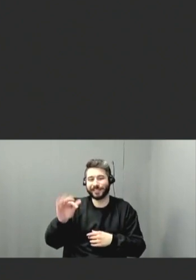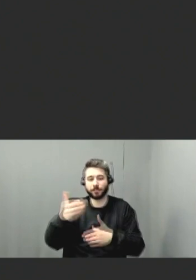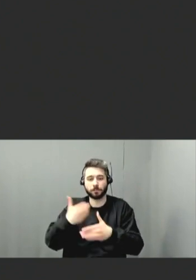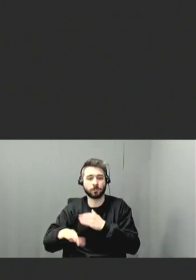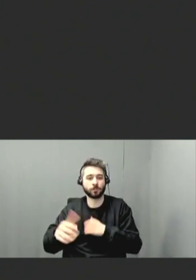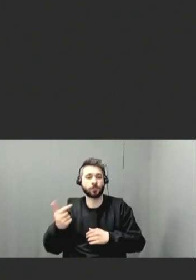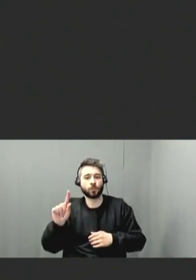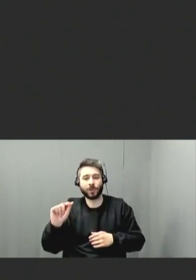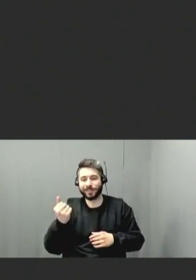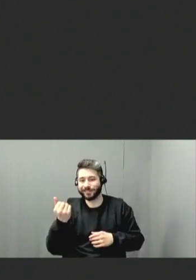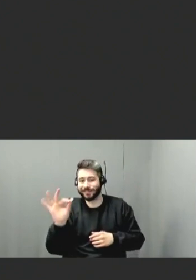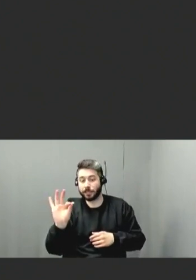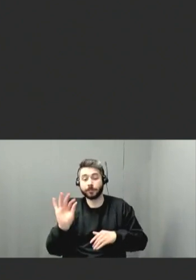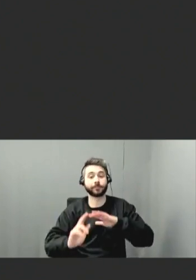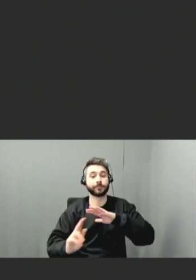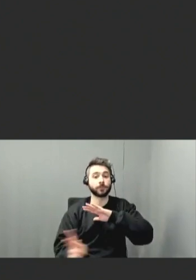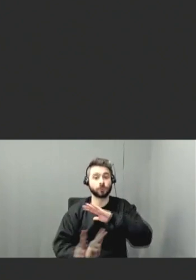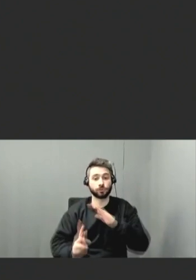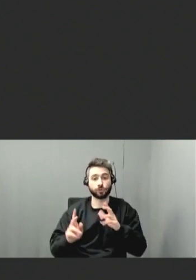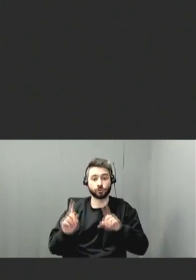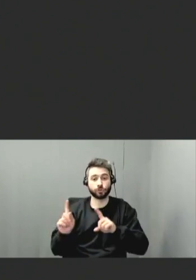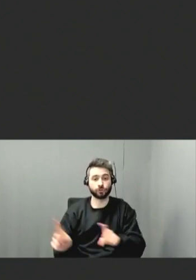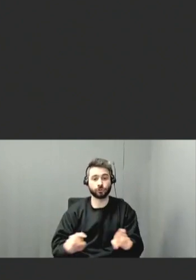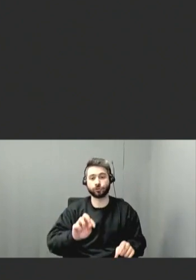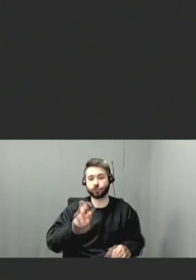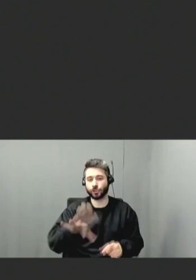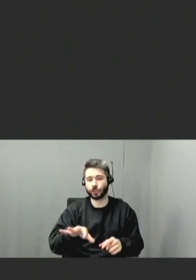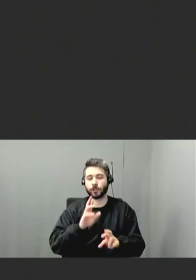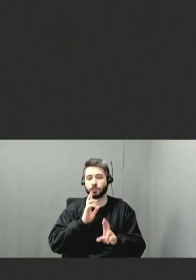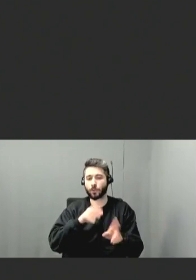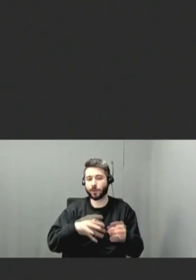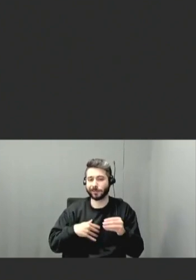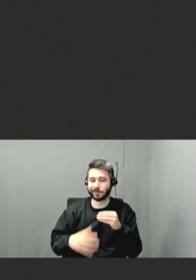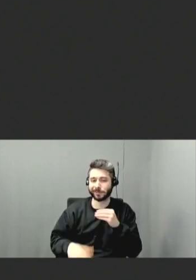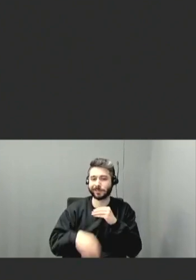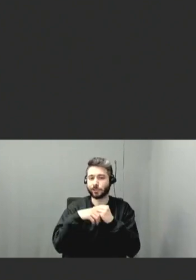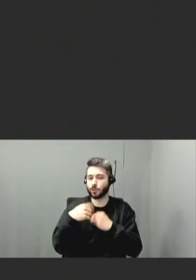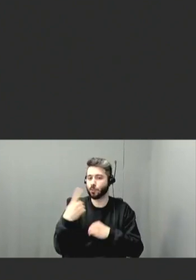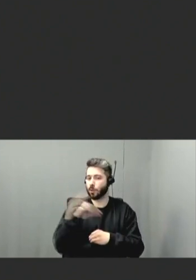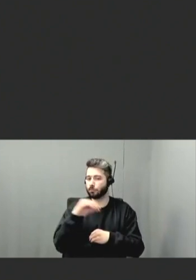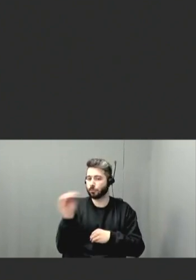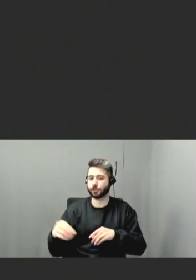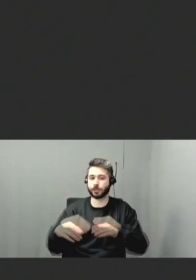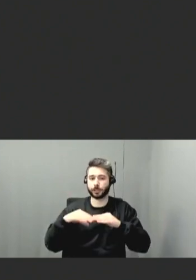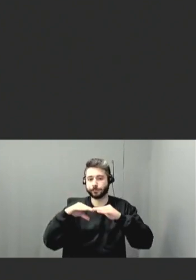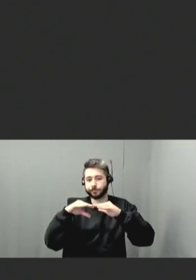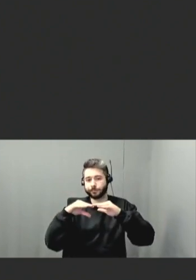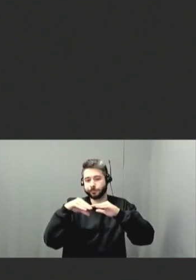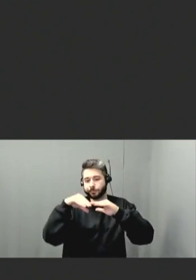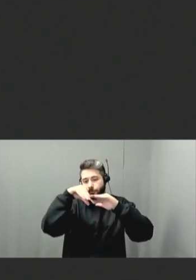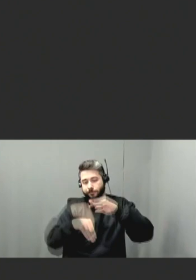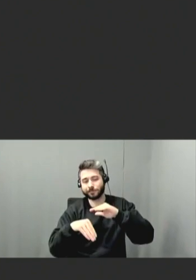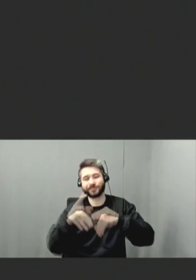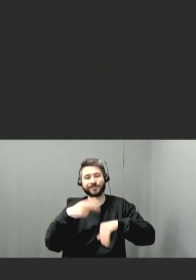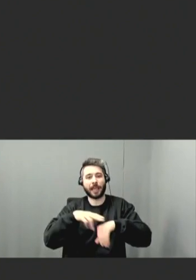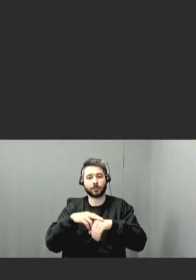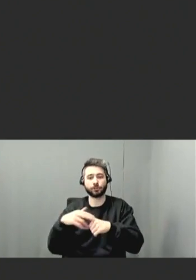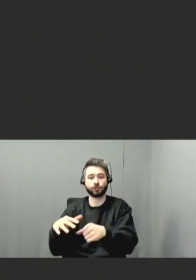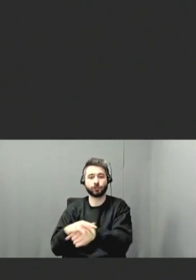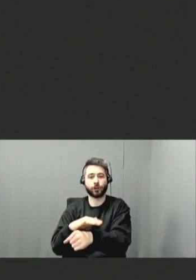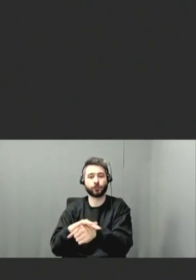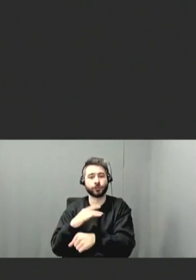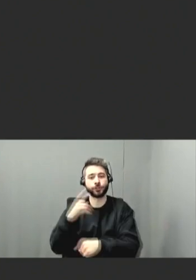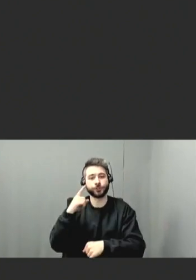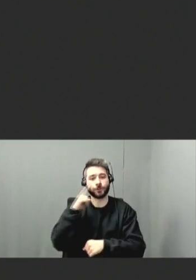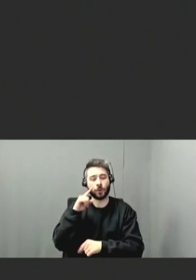The kindergarten survey reported an additional 1 percent drop nationally in coverage for